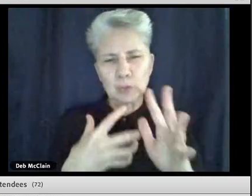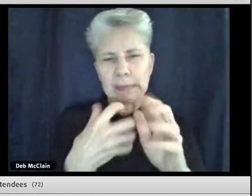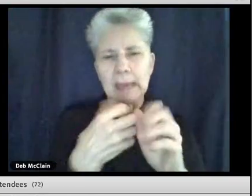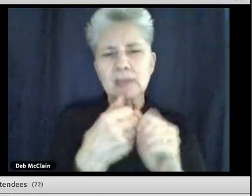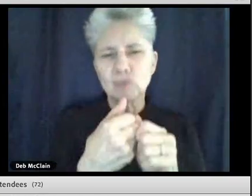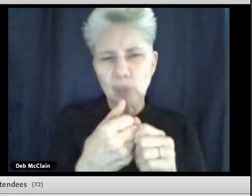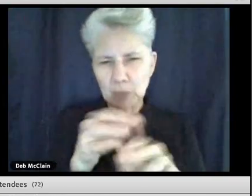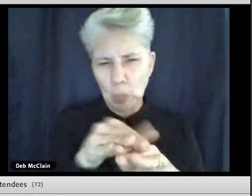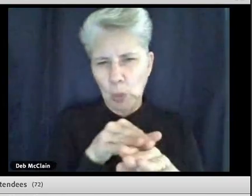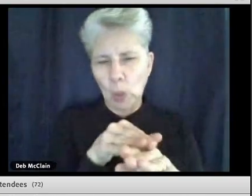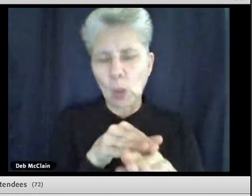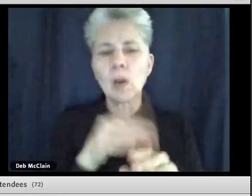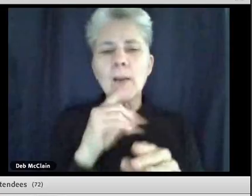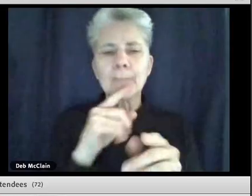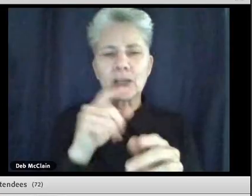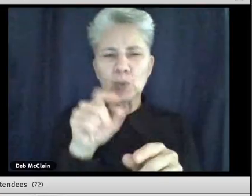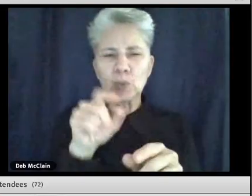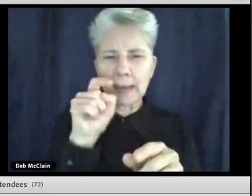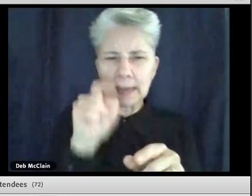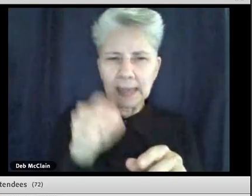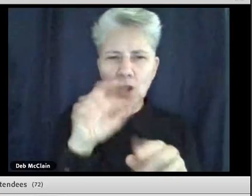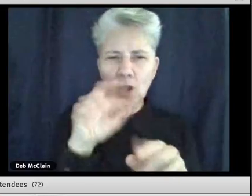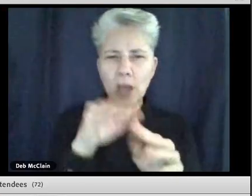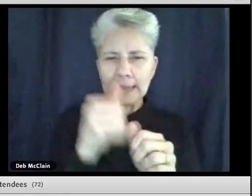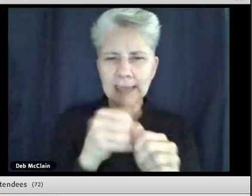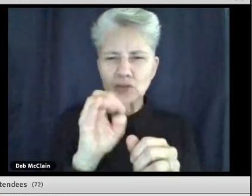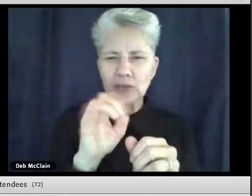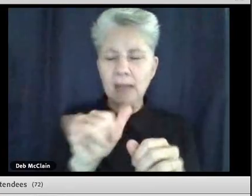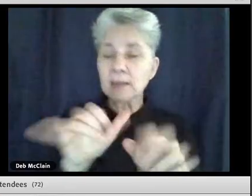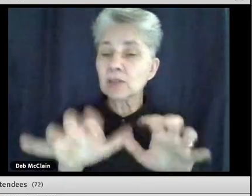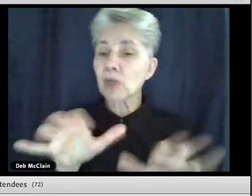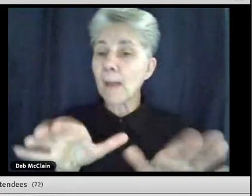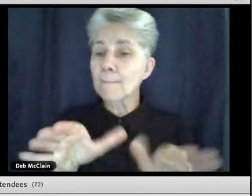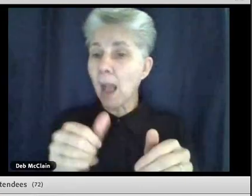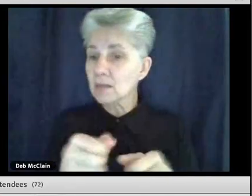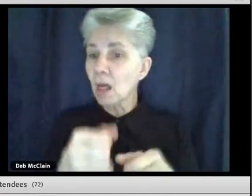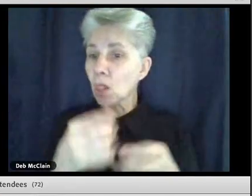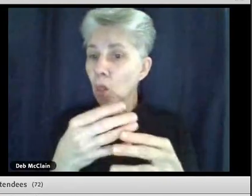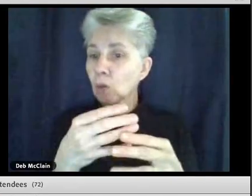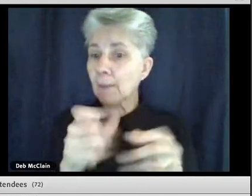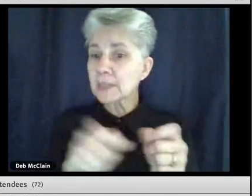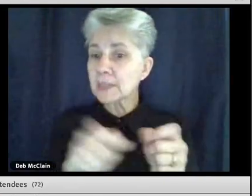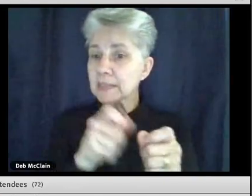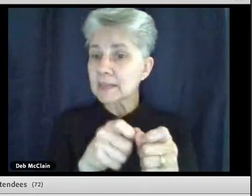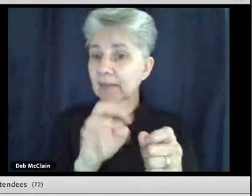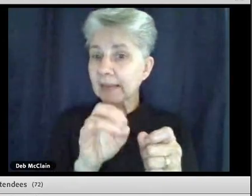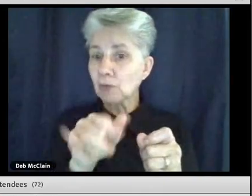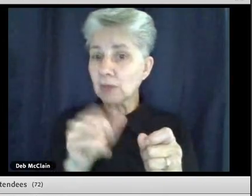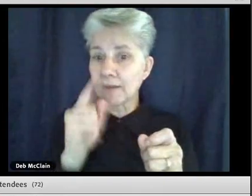And so you can actually click on each county. Anybody want to type in the chat box, and I'll look up your county real quick.